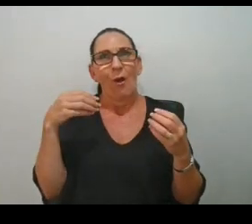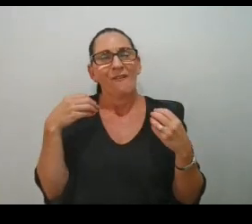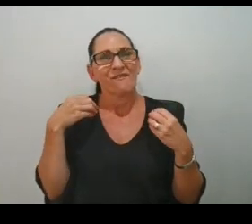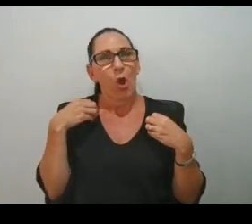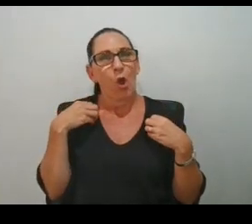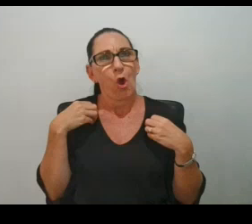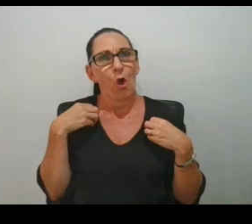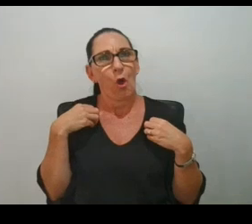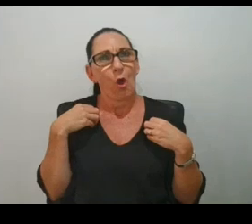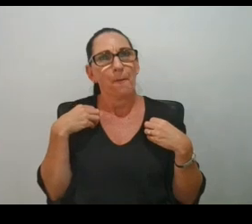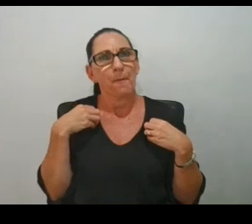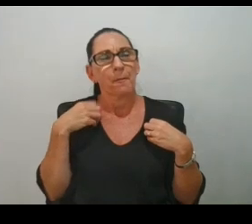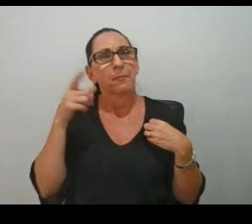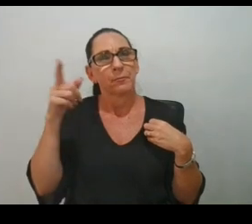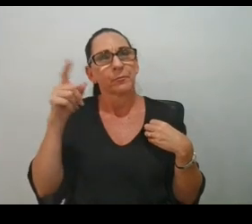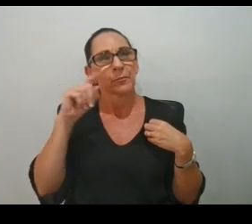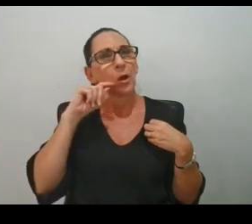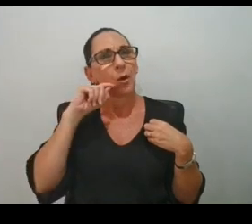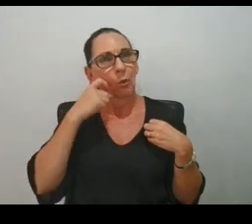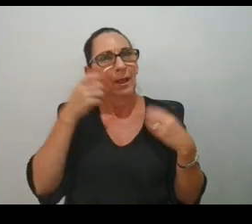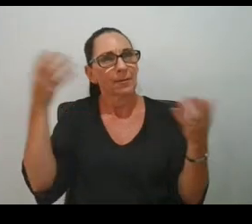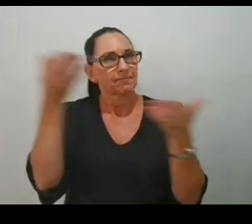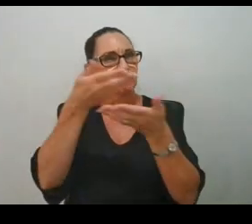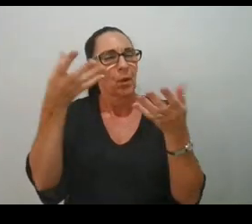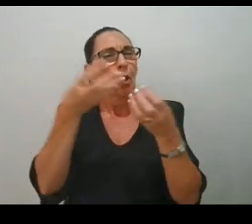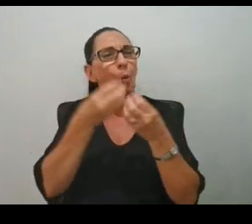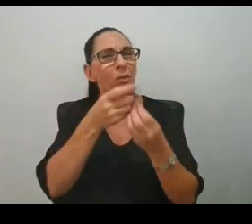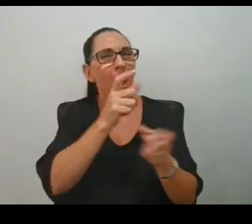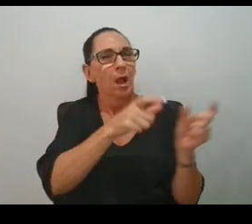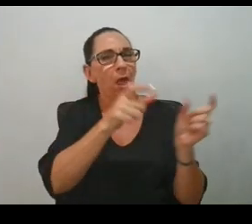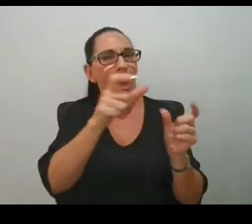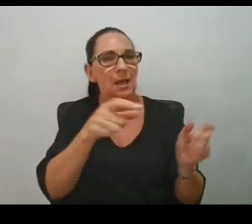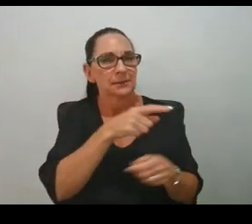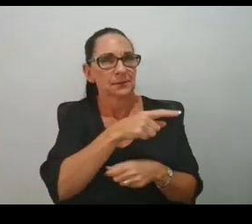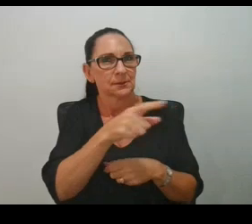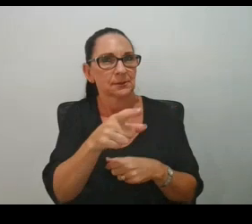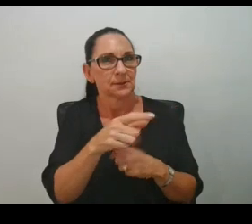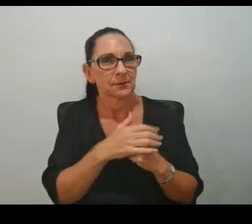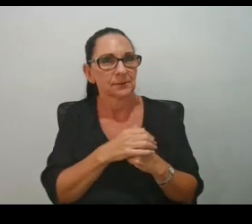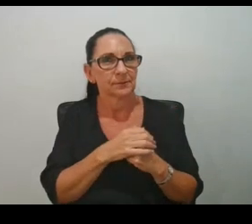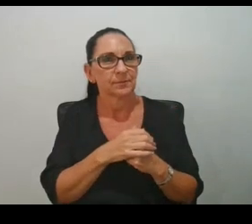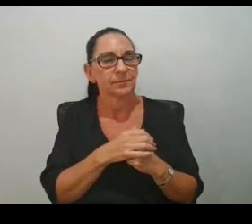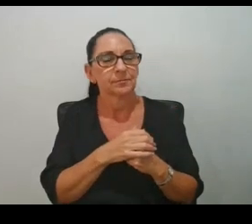the contribution talk to the client about that yes and we'll get into in a minute um preferred